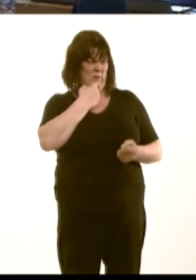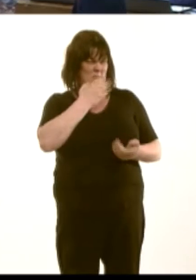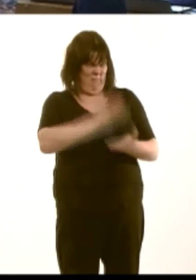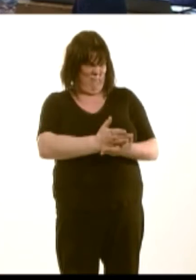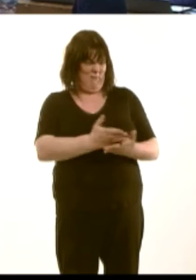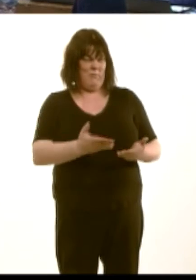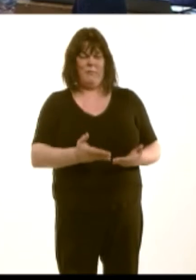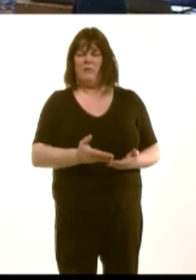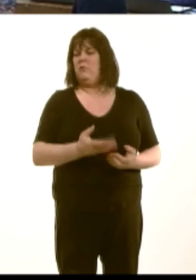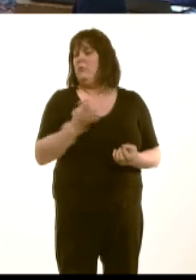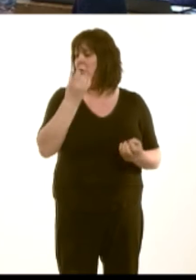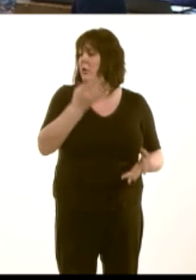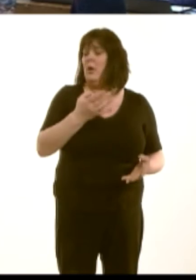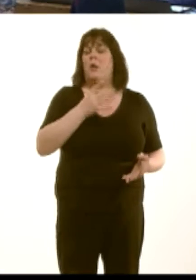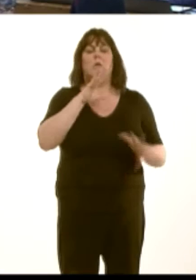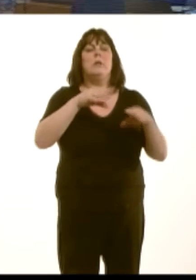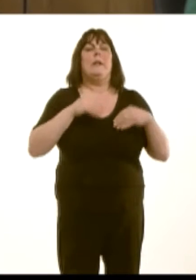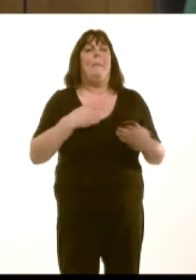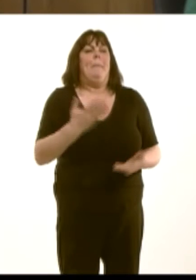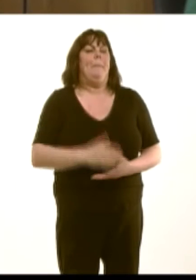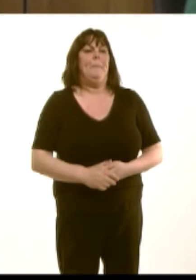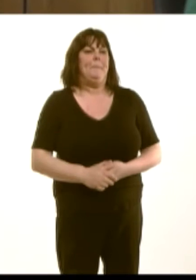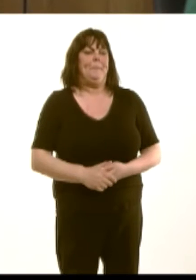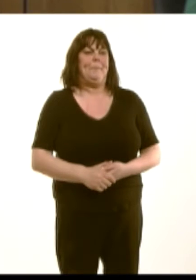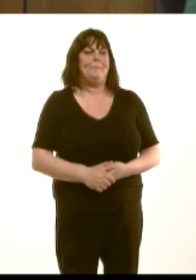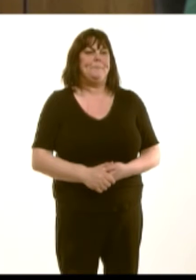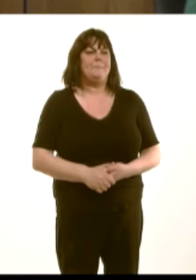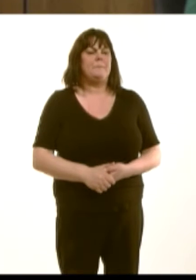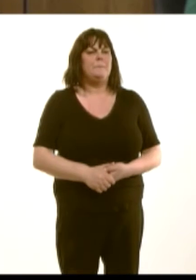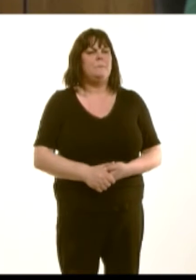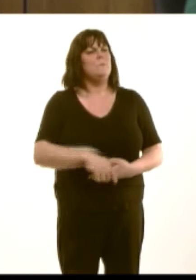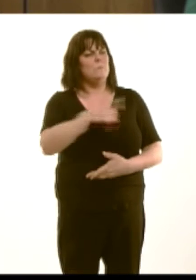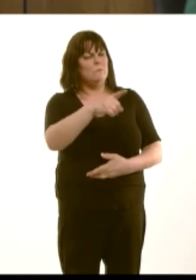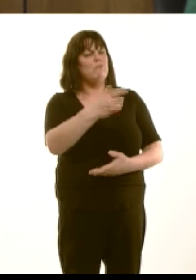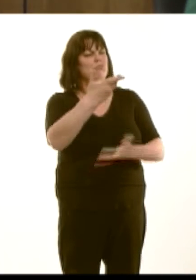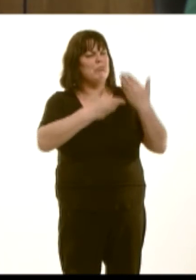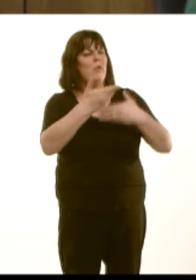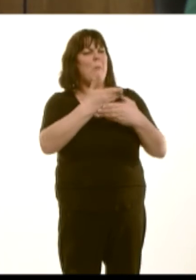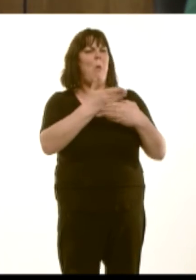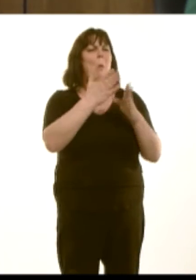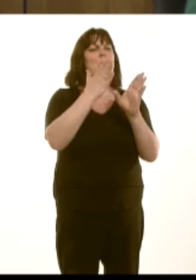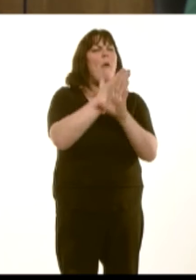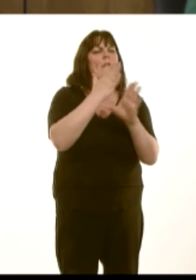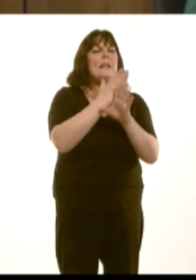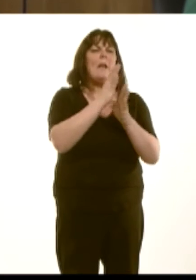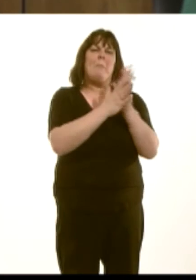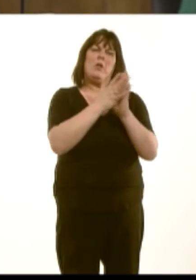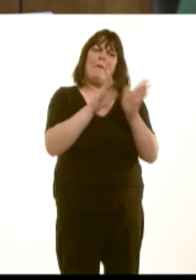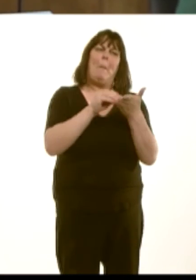I do not accept that for one moment. Carwyn Jones: I have to say that, as she talks about privatisation, there is no evidence of privatisation in the Welsh NHS.